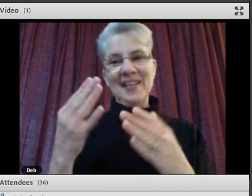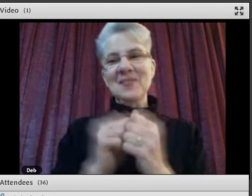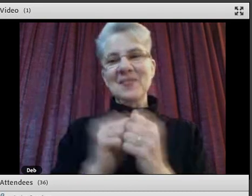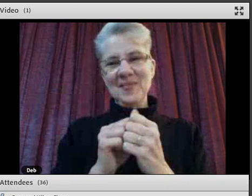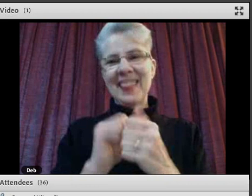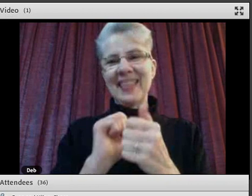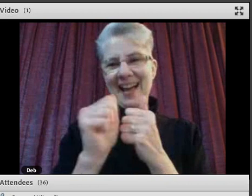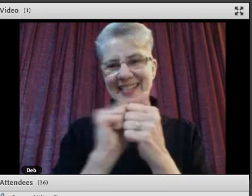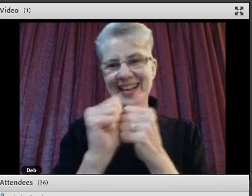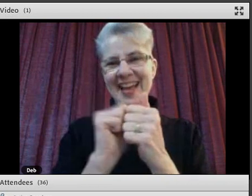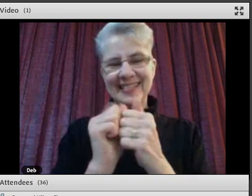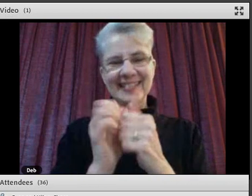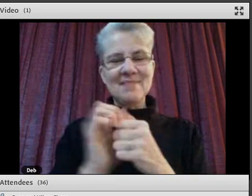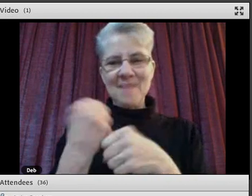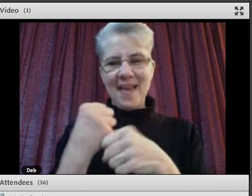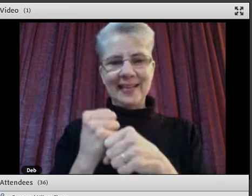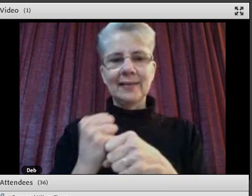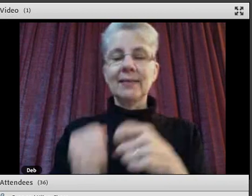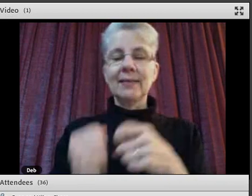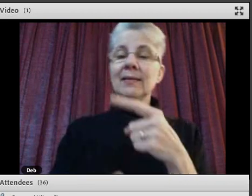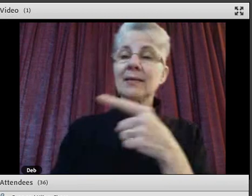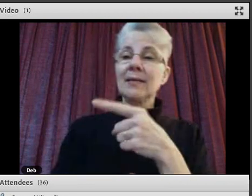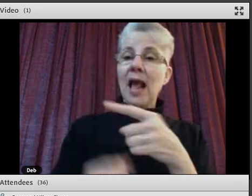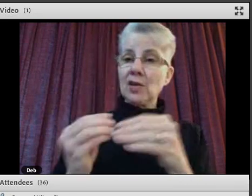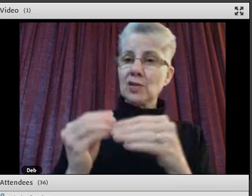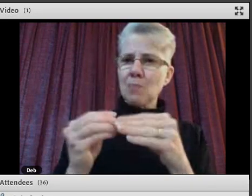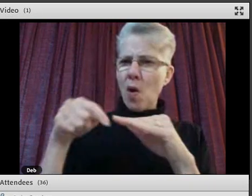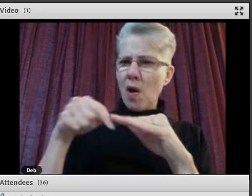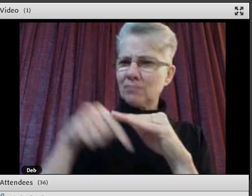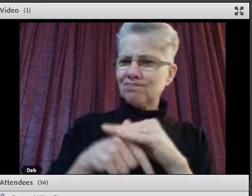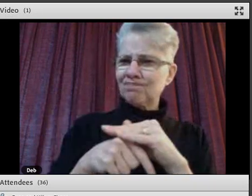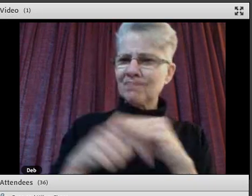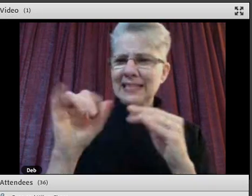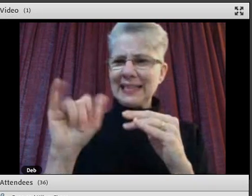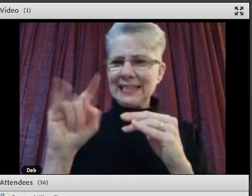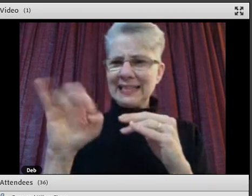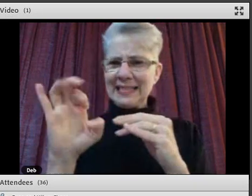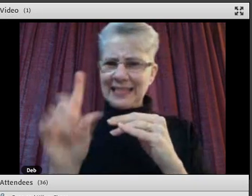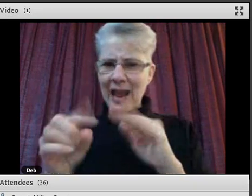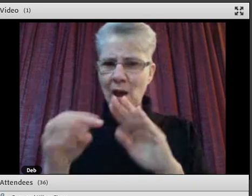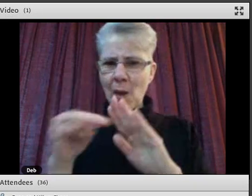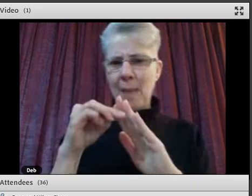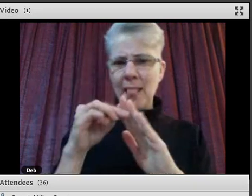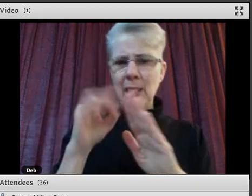Hilary: And then, here's a couple other pretty intense Styrofoam art and modeling pictures,